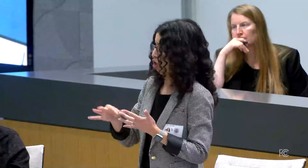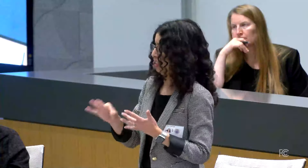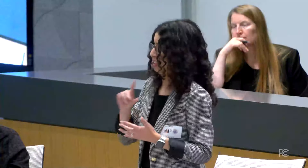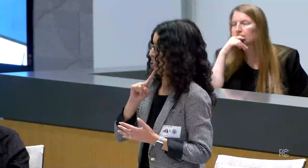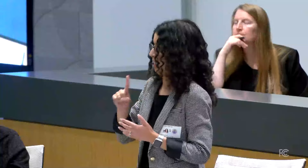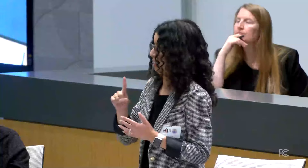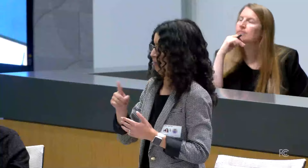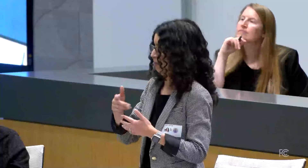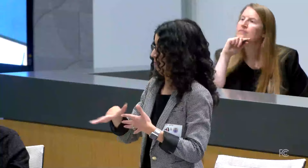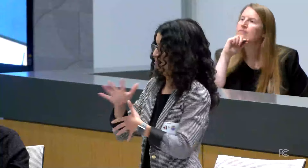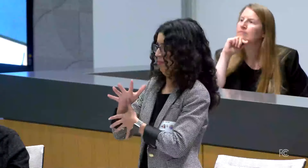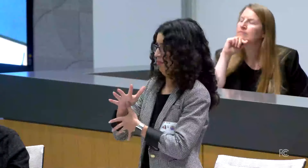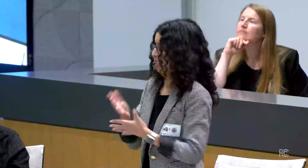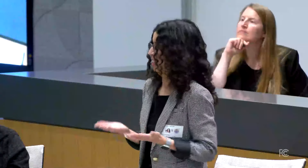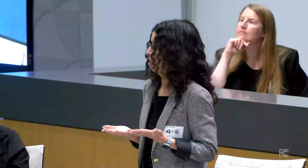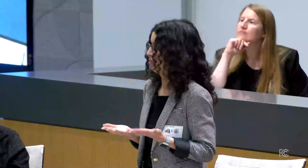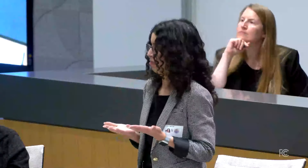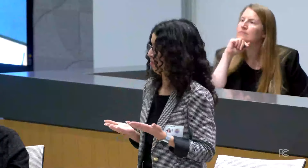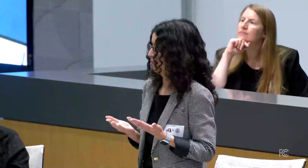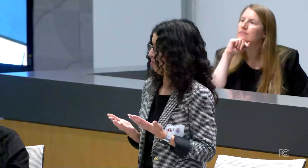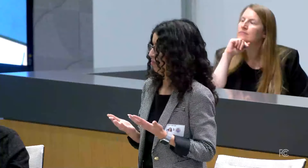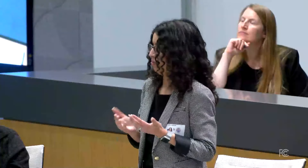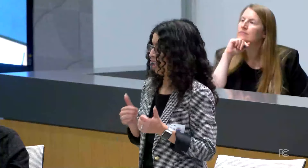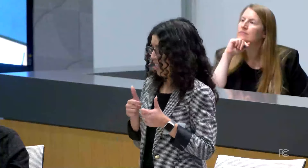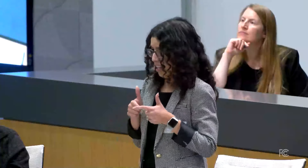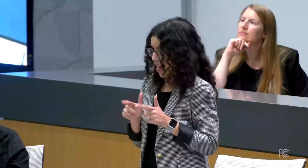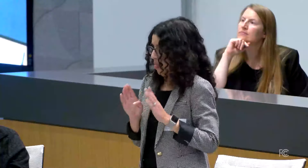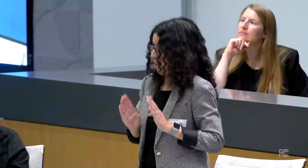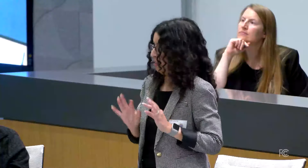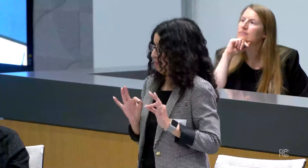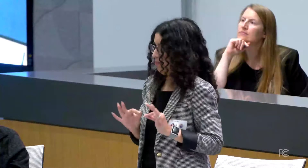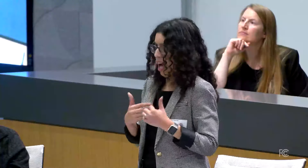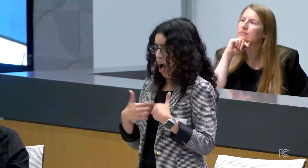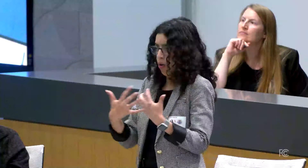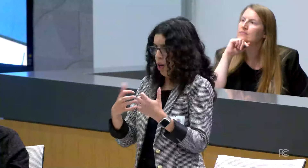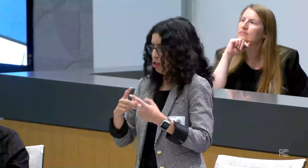IT'S AN IMPORTANT SERVICE THAT NEEDS TO EXIST FOR OUR COMMUNITY.